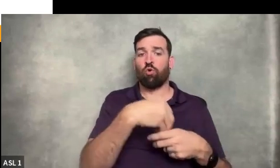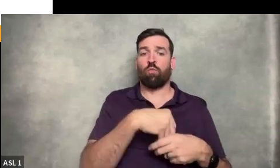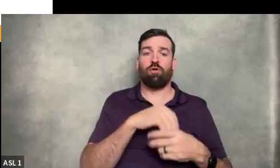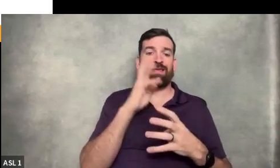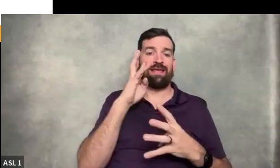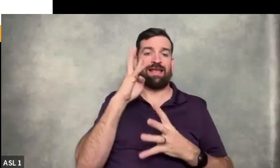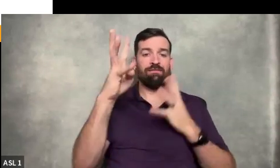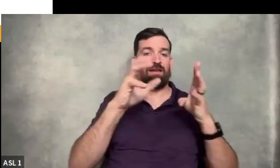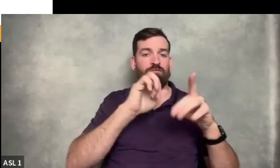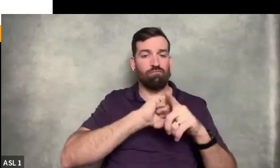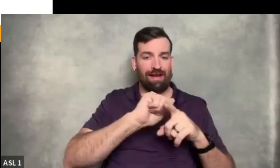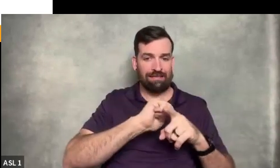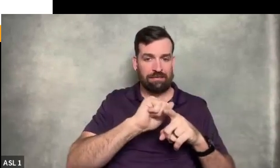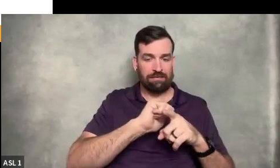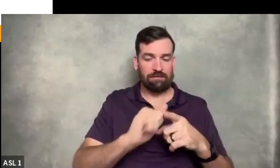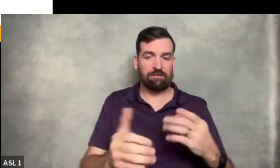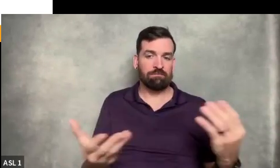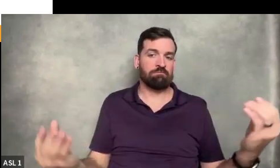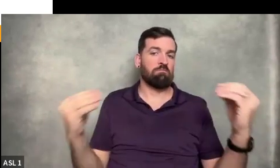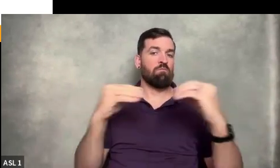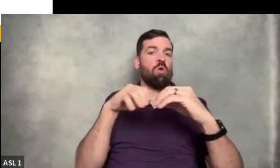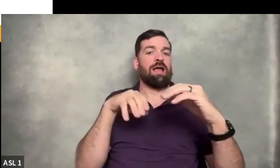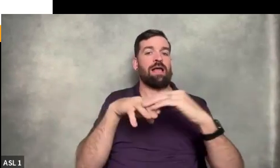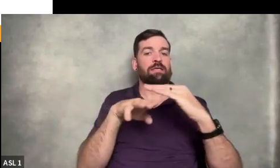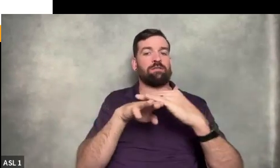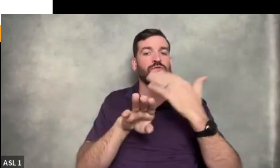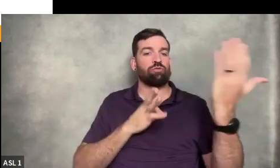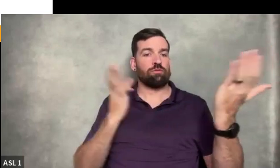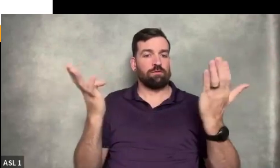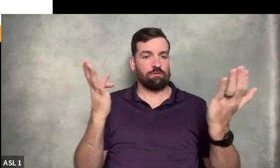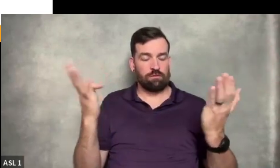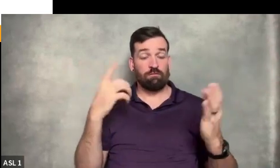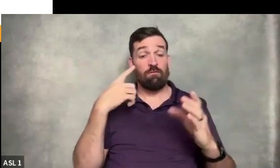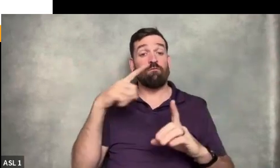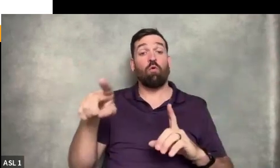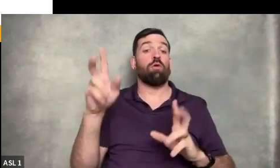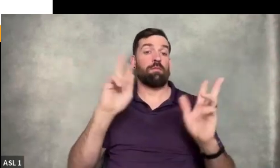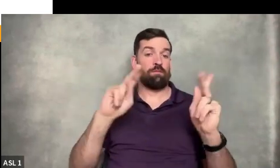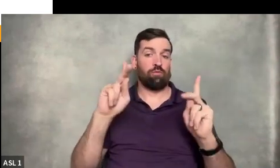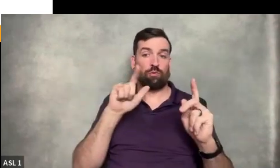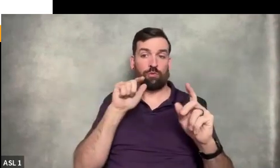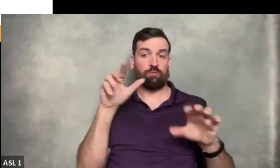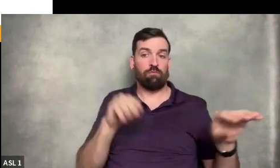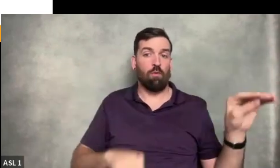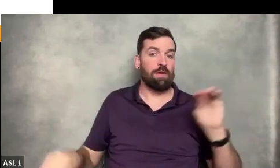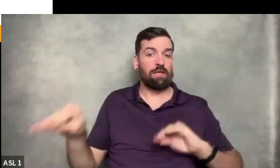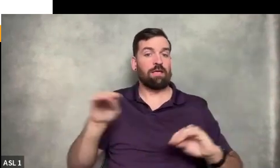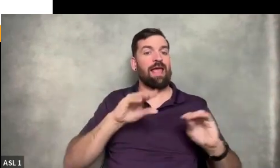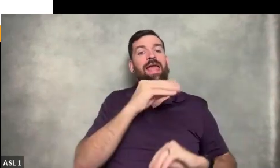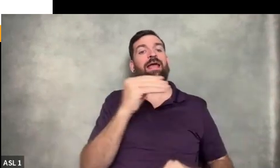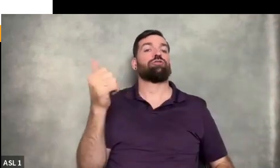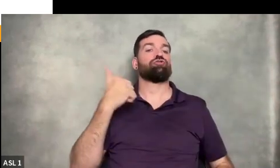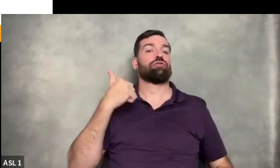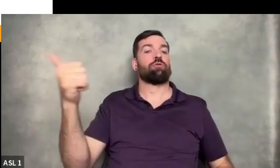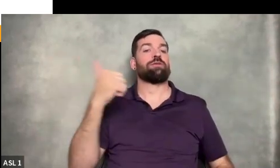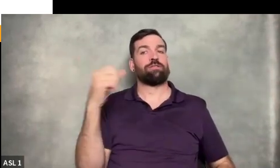practices that increase access to services mainly for those with mobility and transportation issues